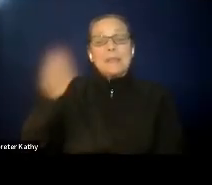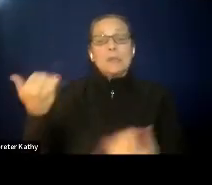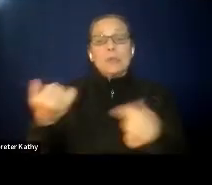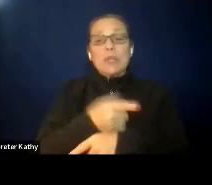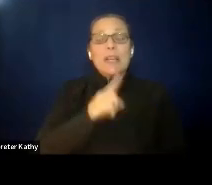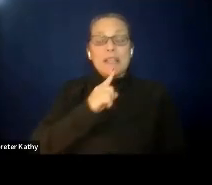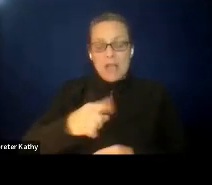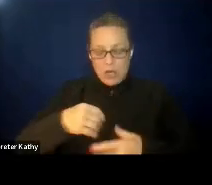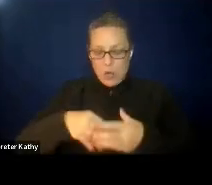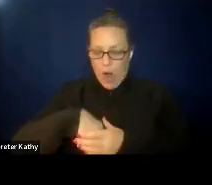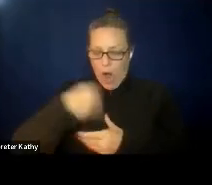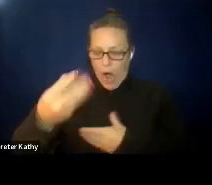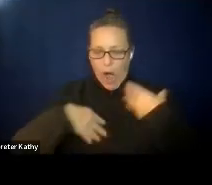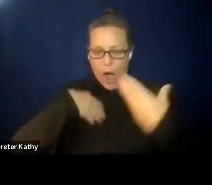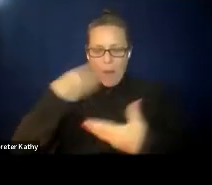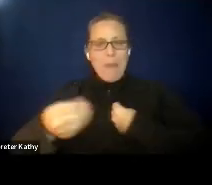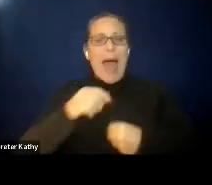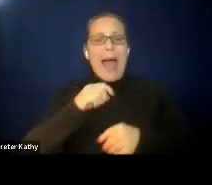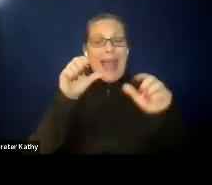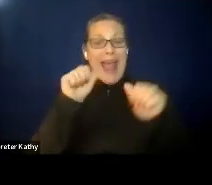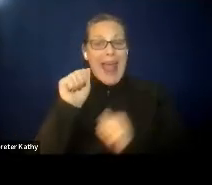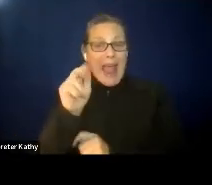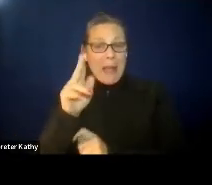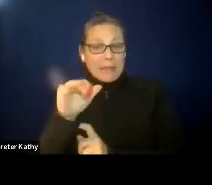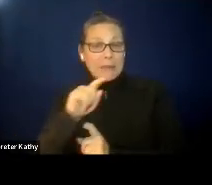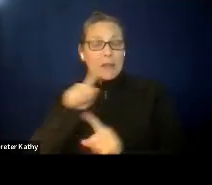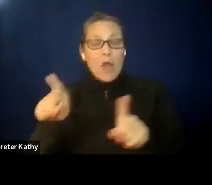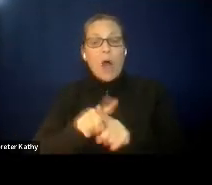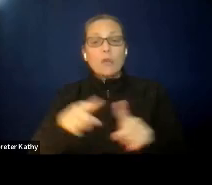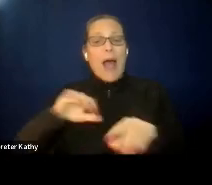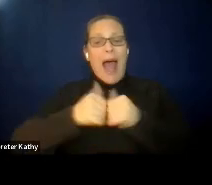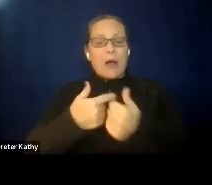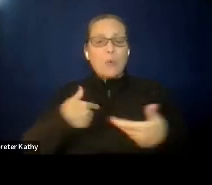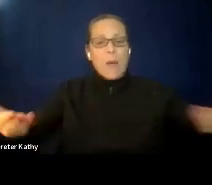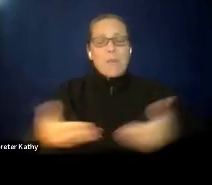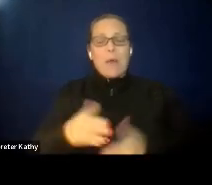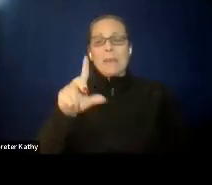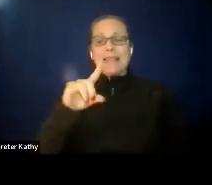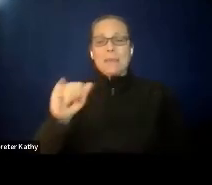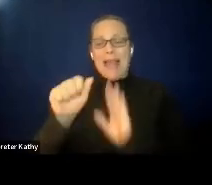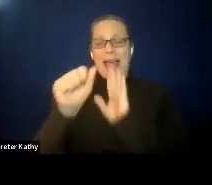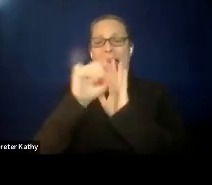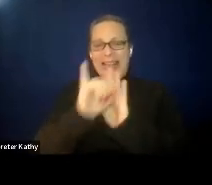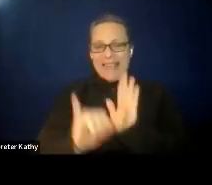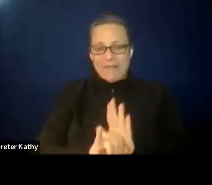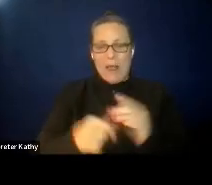slides myself here.